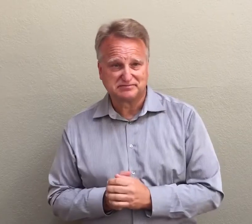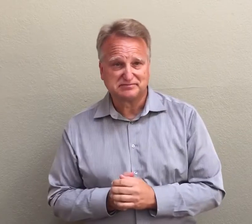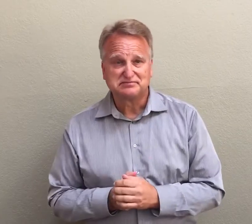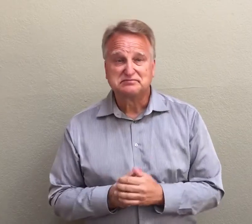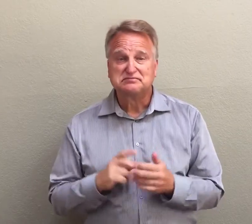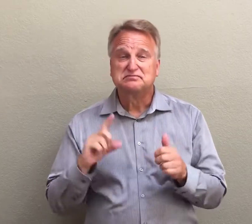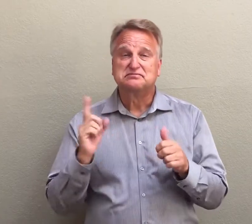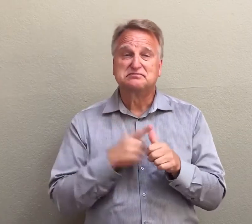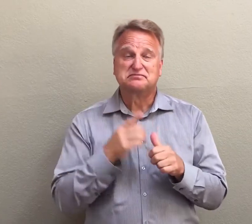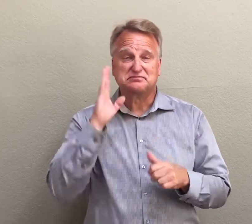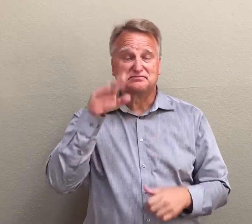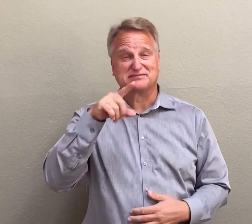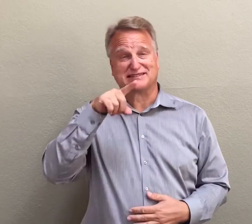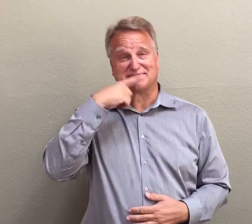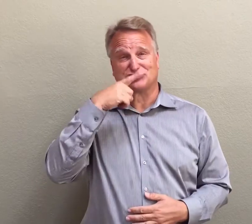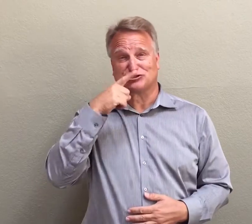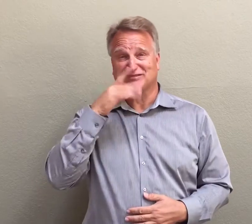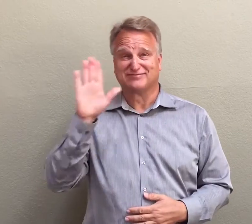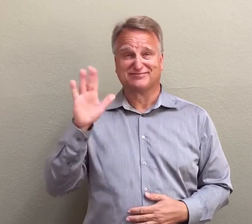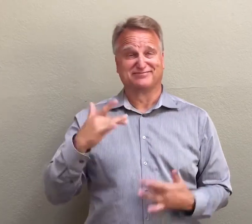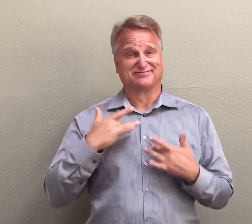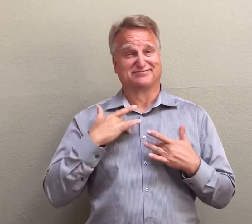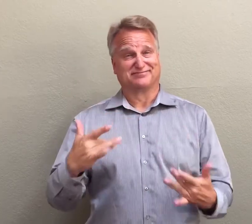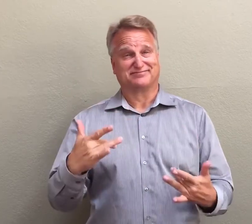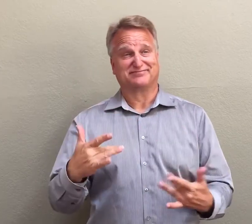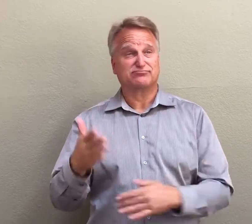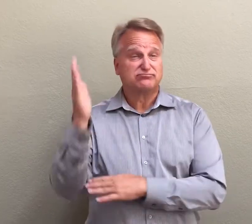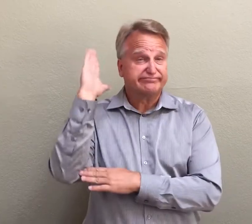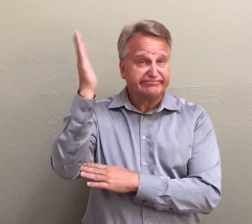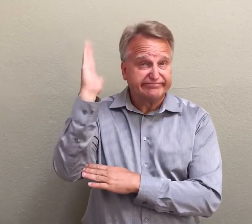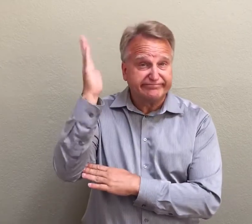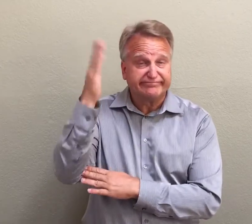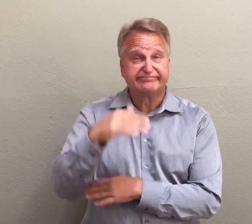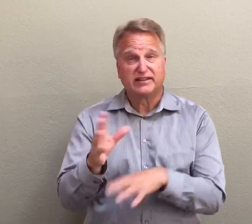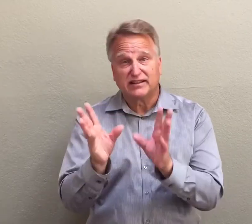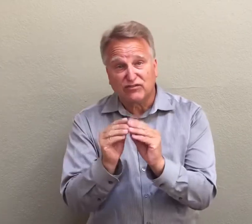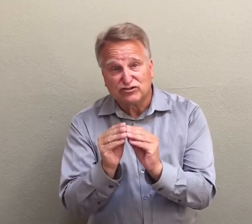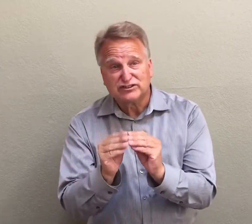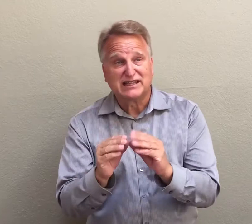First, hearing people tend to present at conferences or